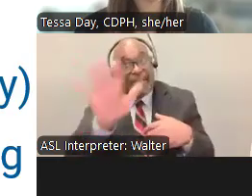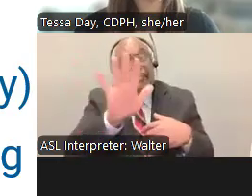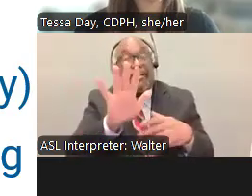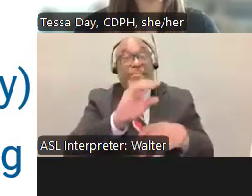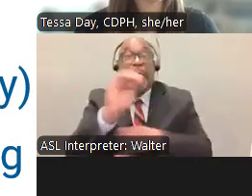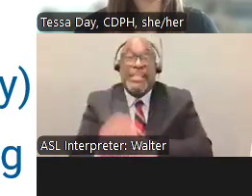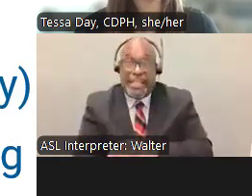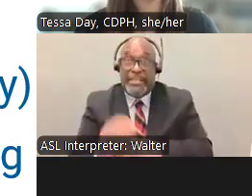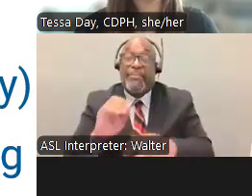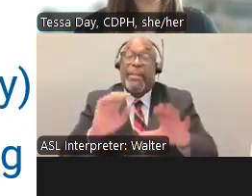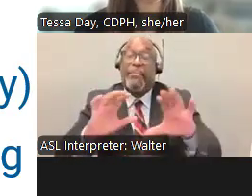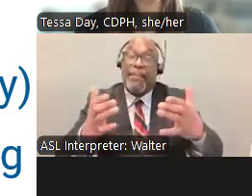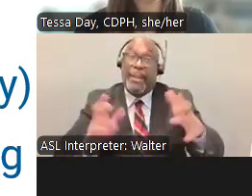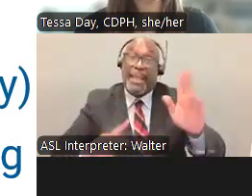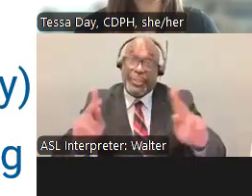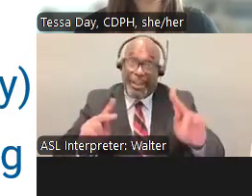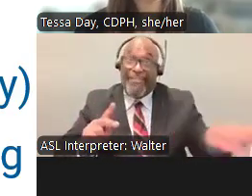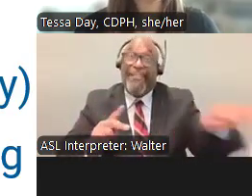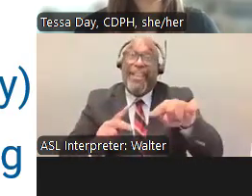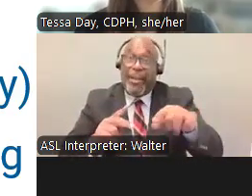13:22:04 the population who, in the absence 13:22:06 of an accommodation,